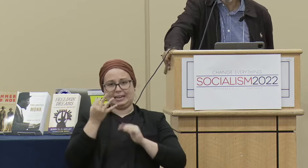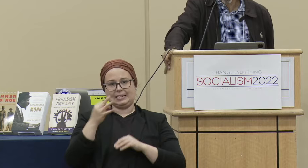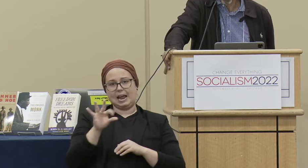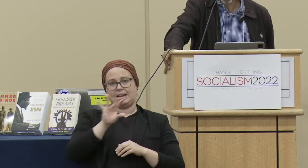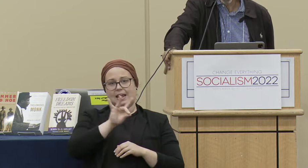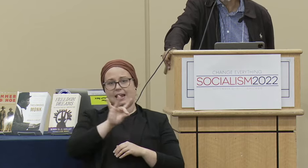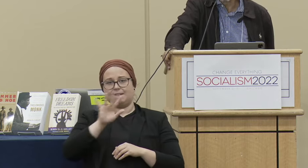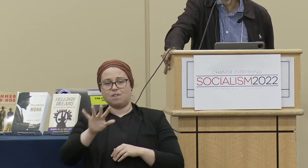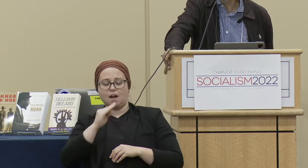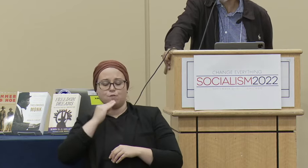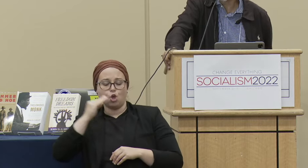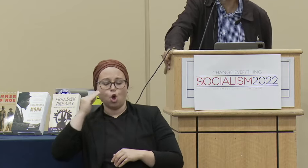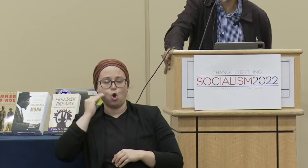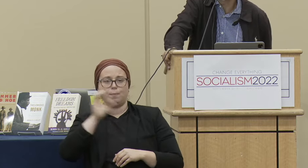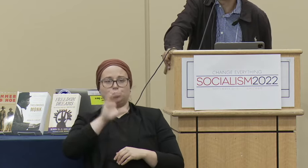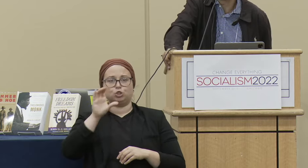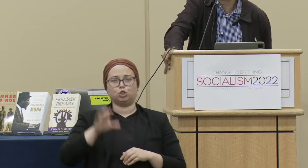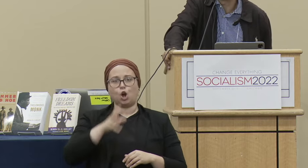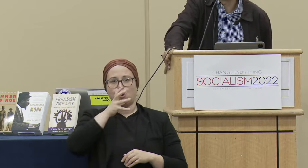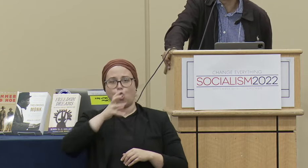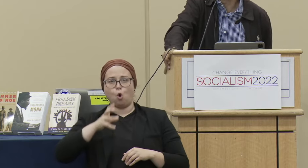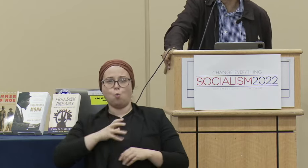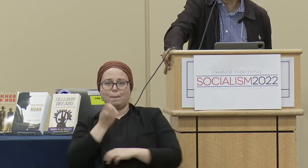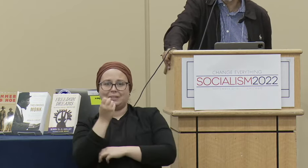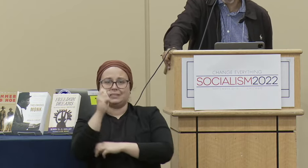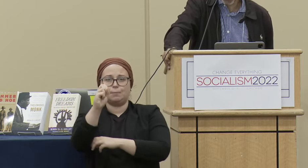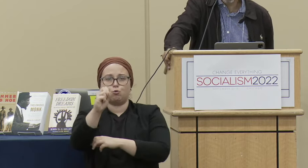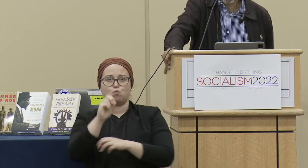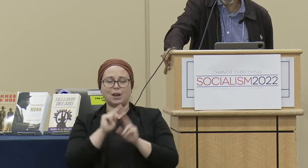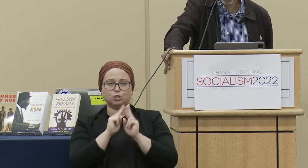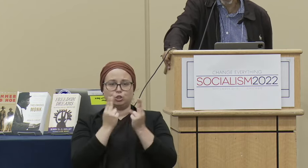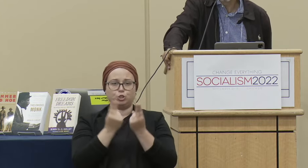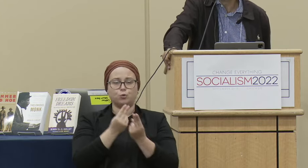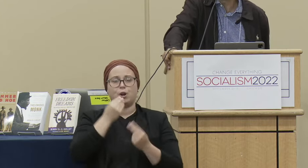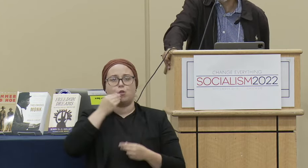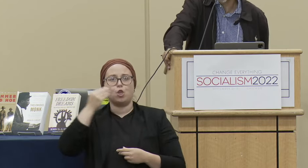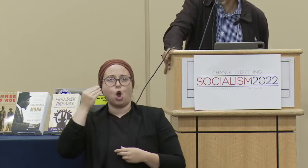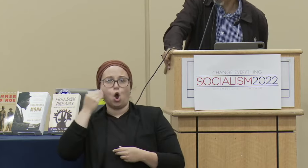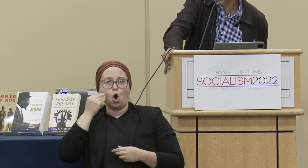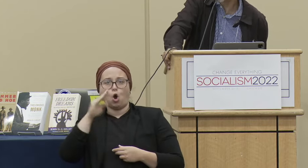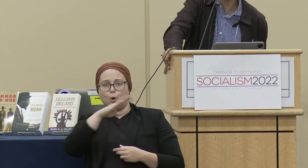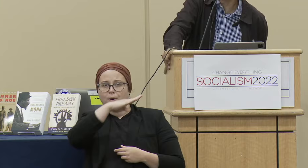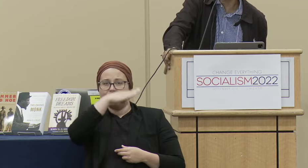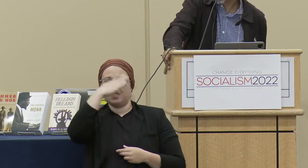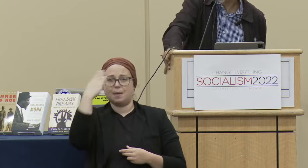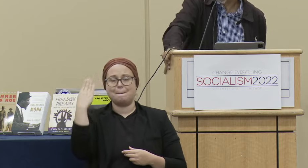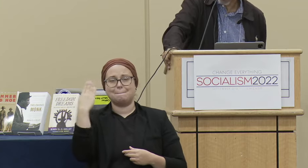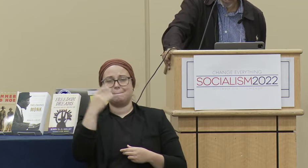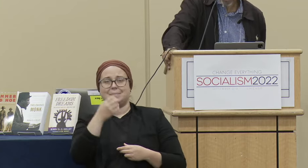candidate for mayor for the city 1965. This is the home of the Chicago Women's Liberation Movement , the home of the